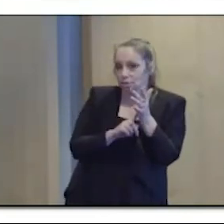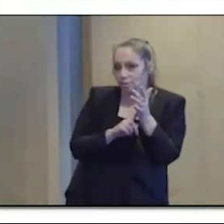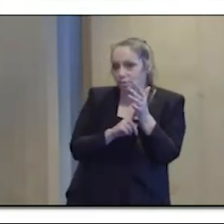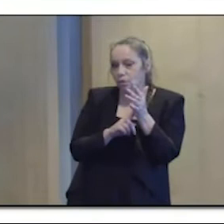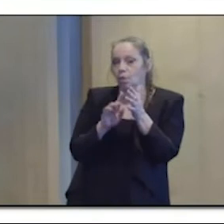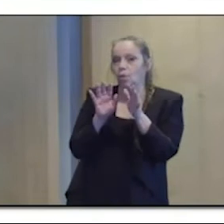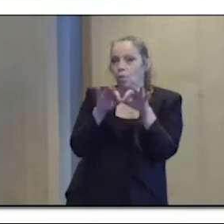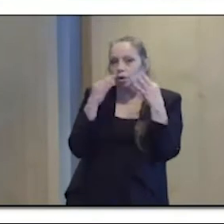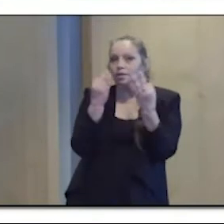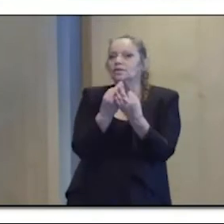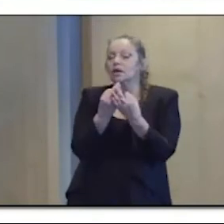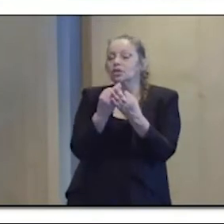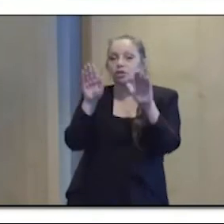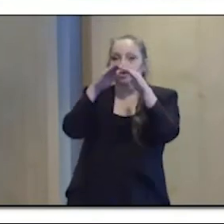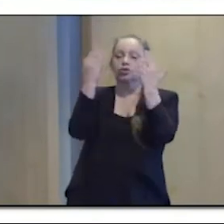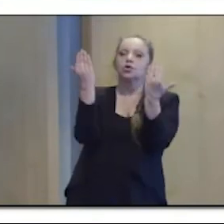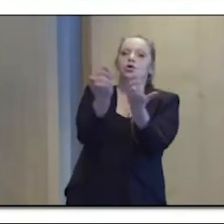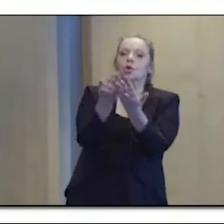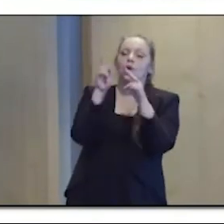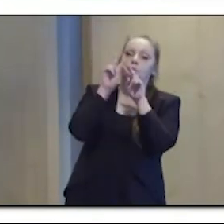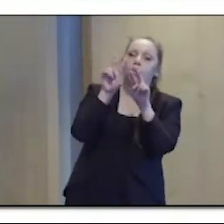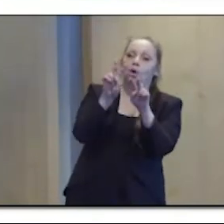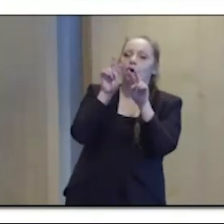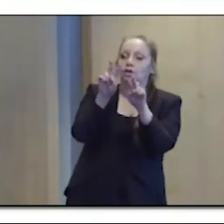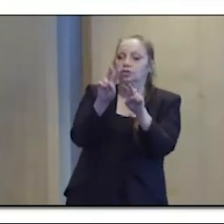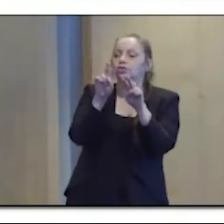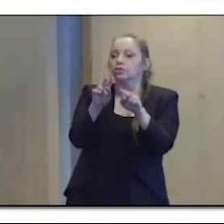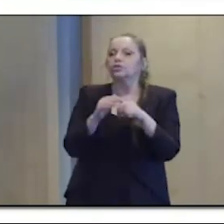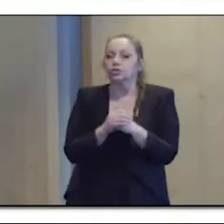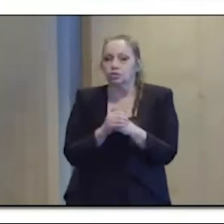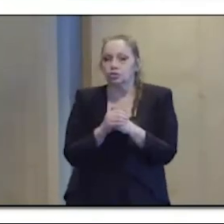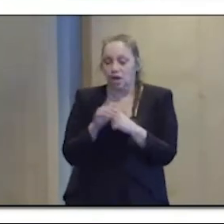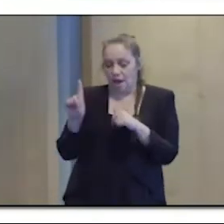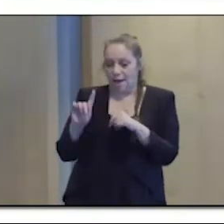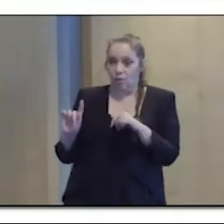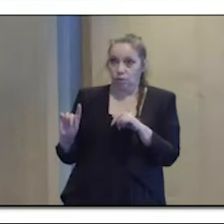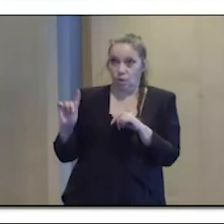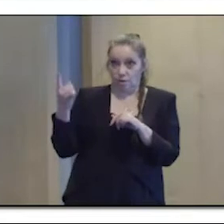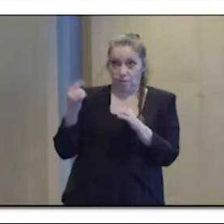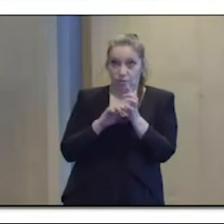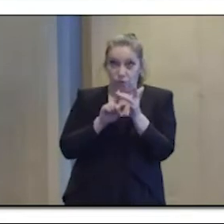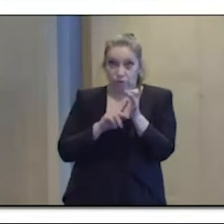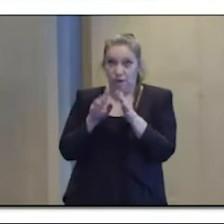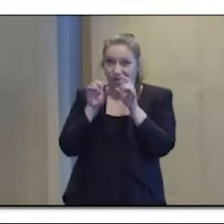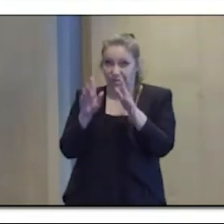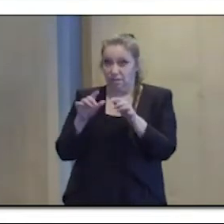and it was one of the first five sites that commenced measurements in 1976. So